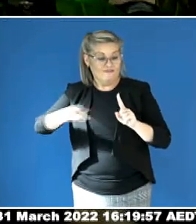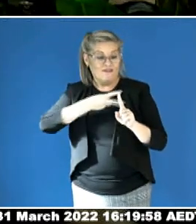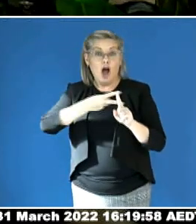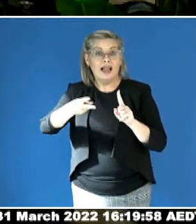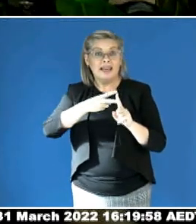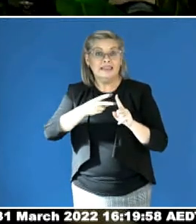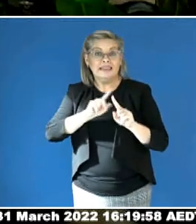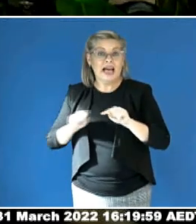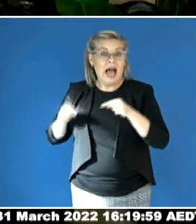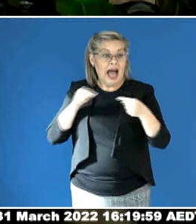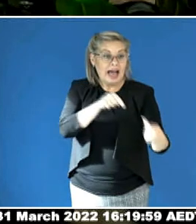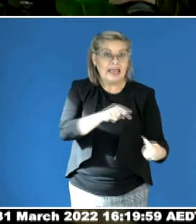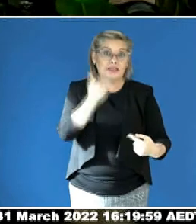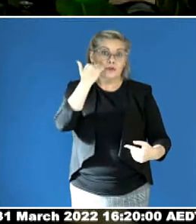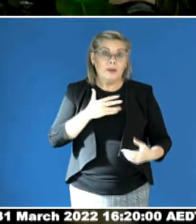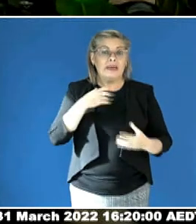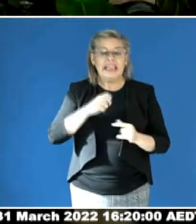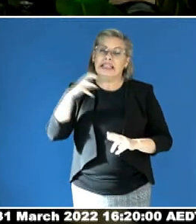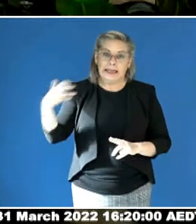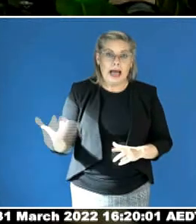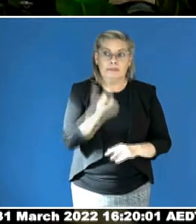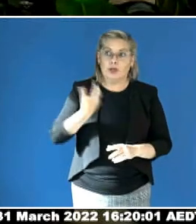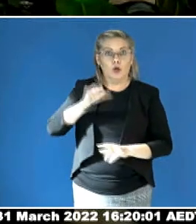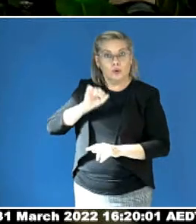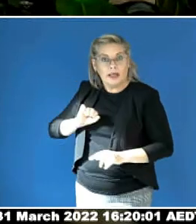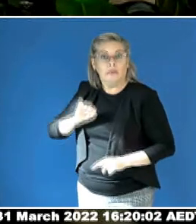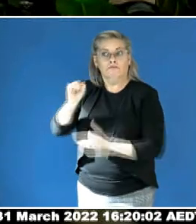So, we need to shift the narrative away from the focus on victims and ensure there is